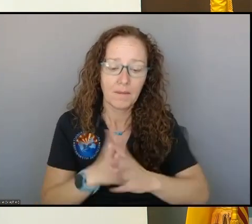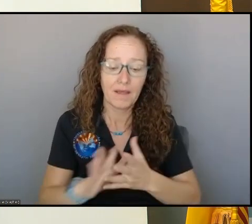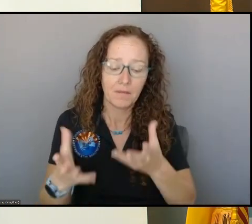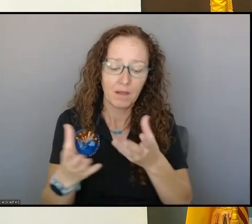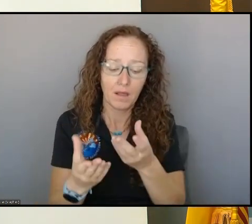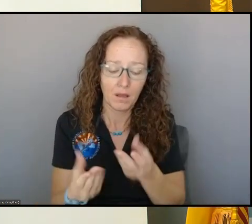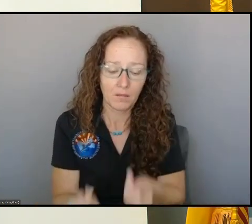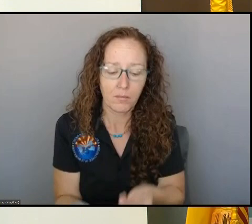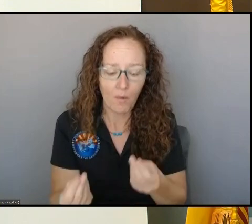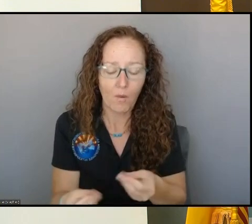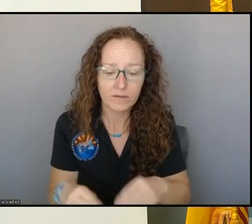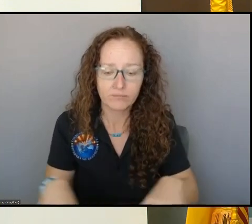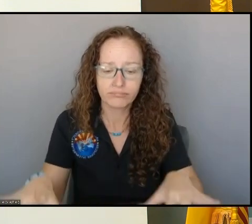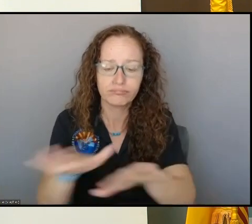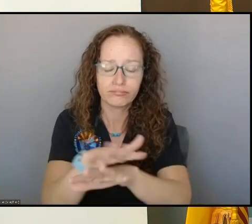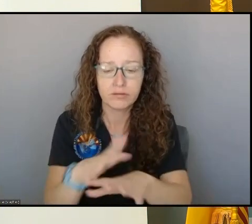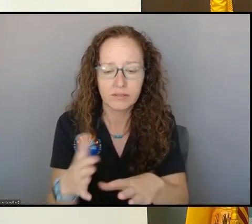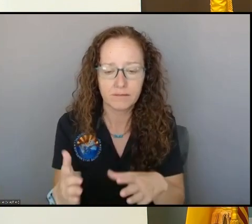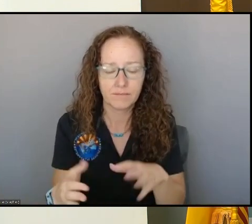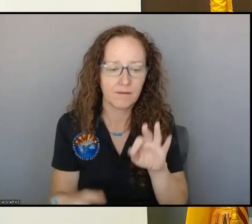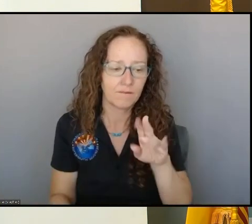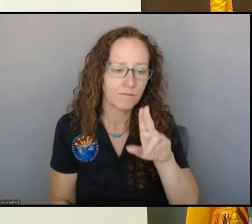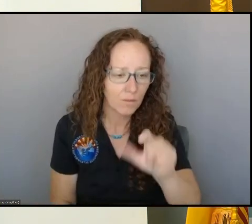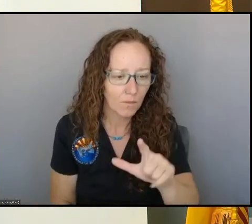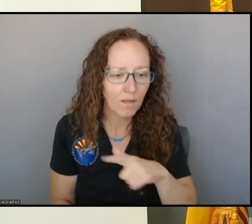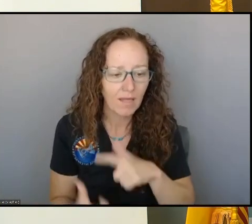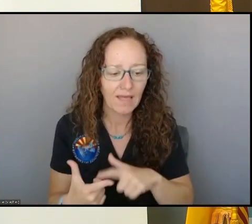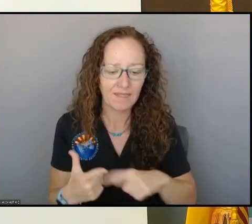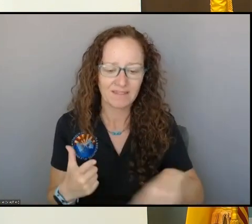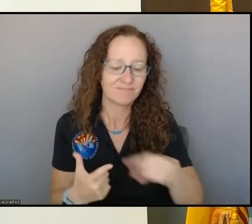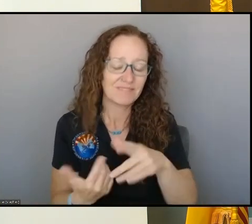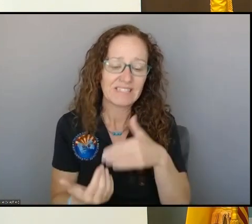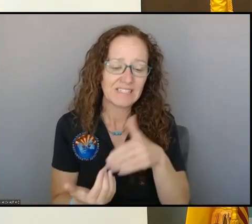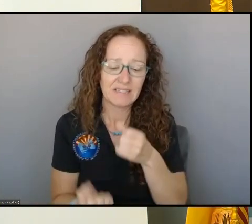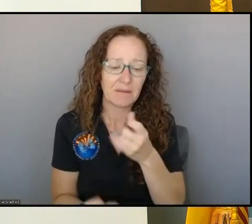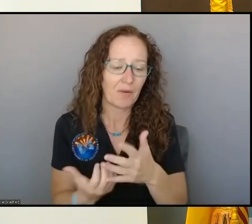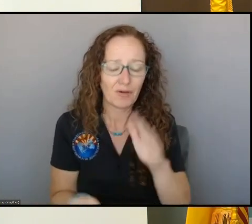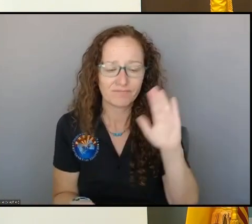fire season. So, this date ranges from a week before/a